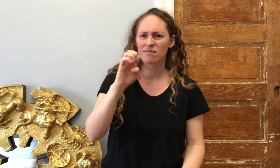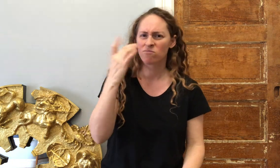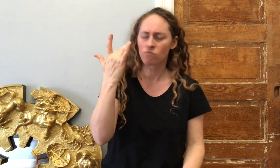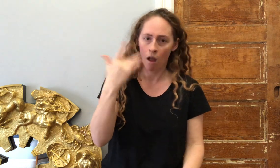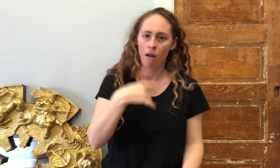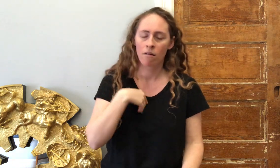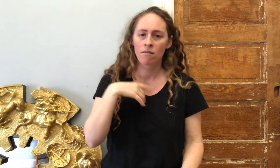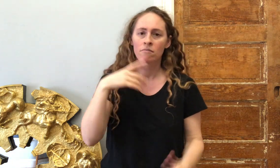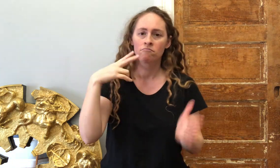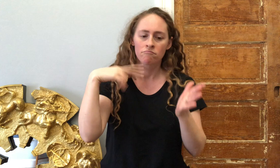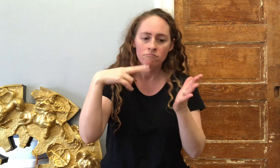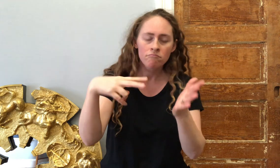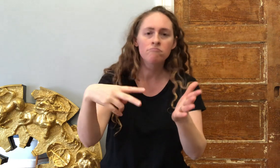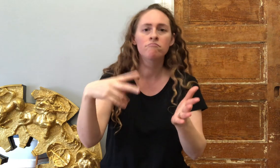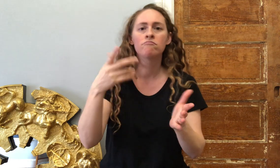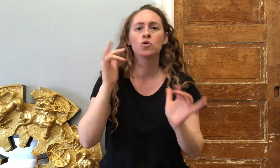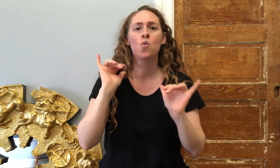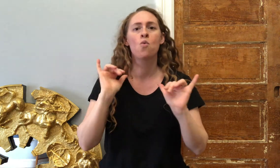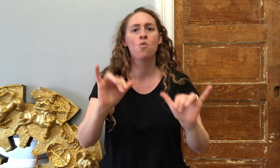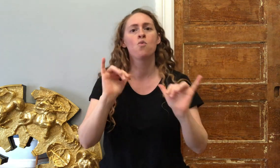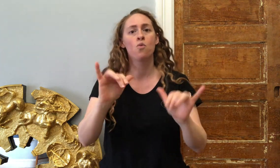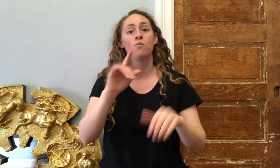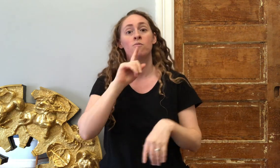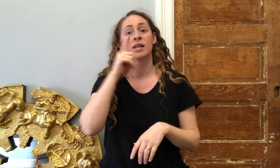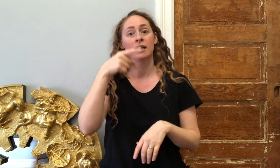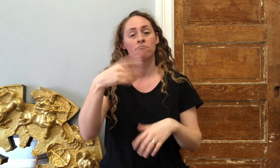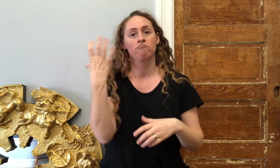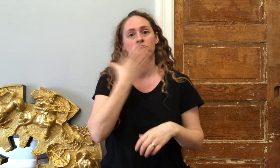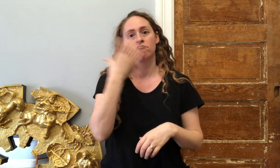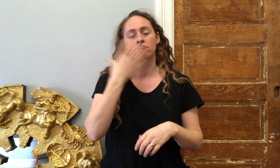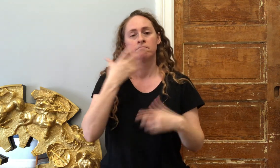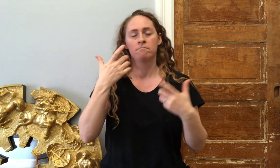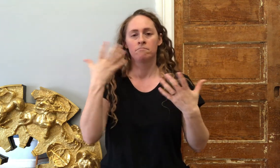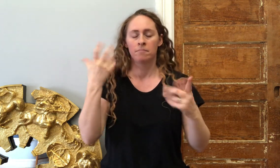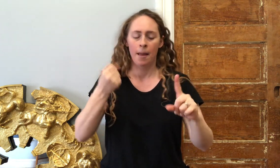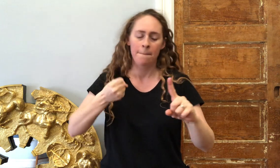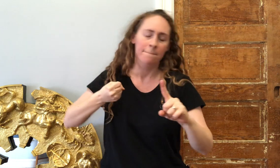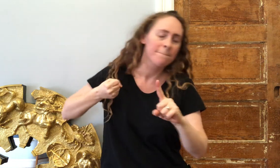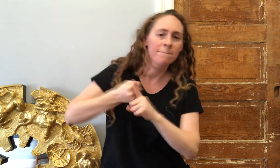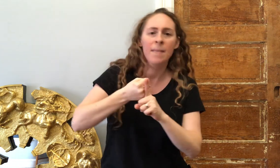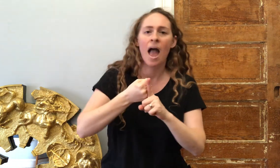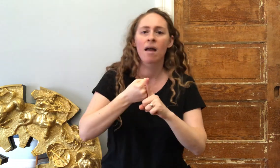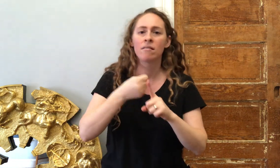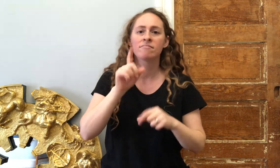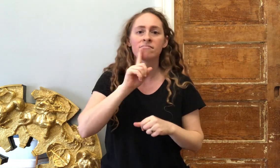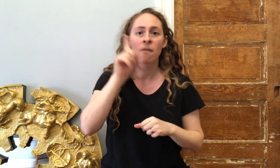After researching, I decided to discuss this case because the final ruling had a monumental impact